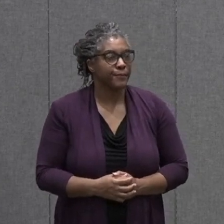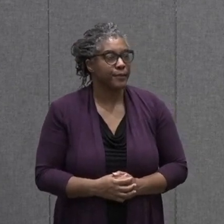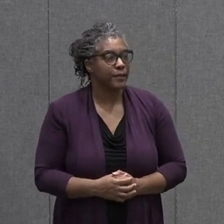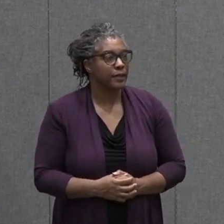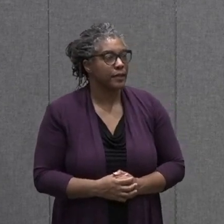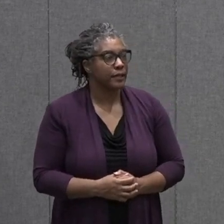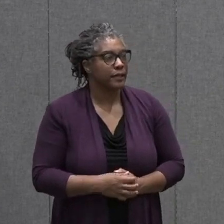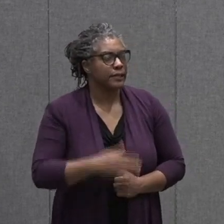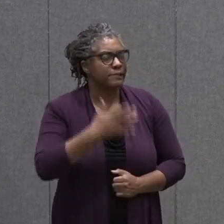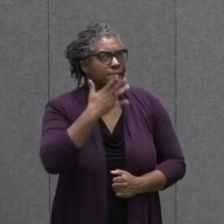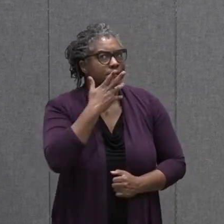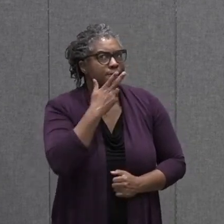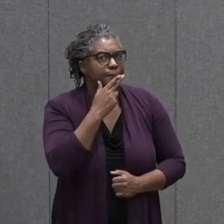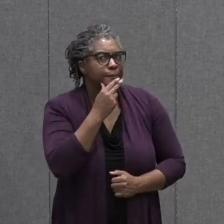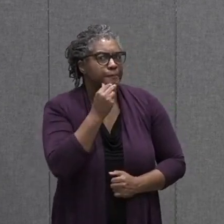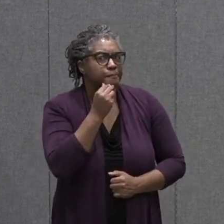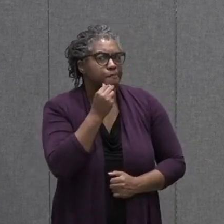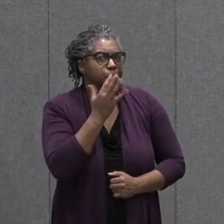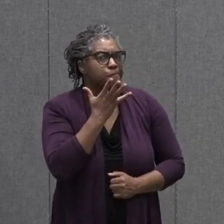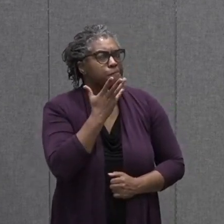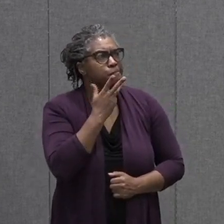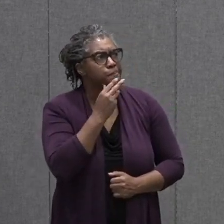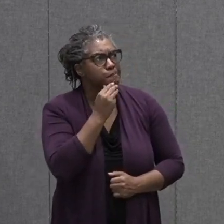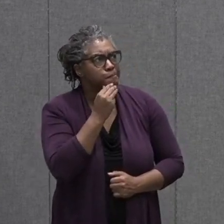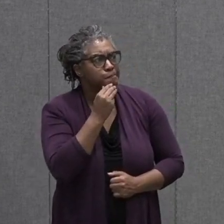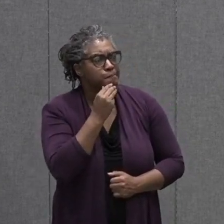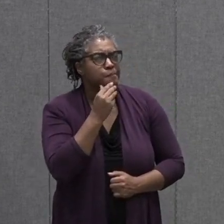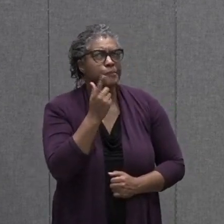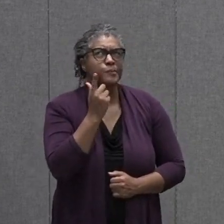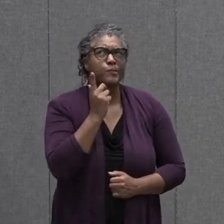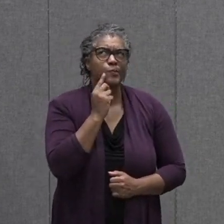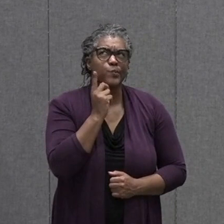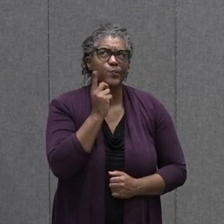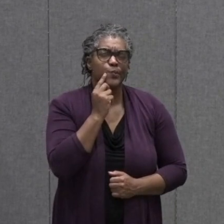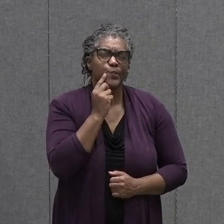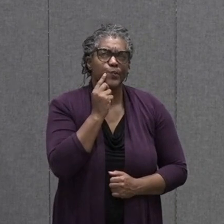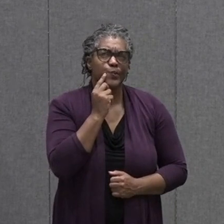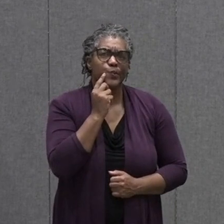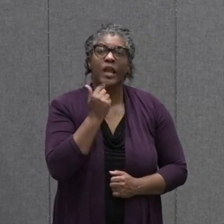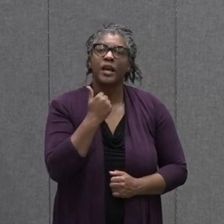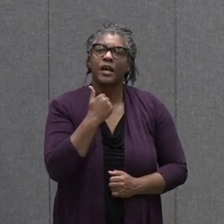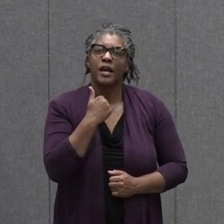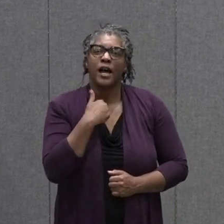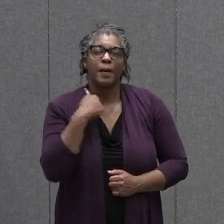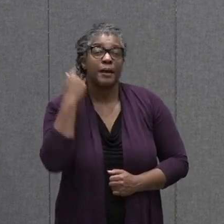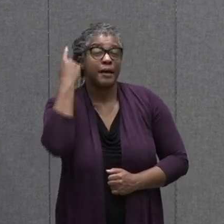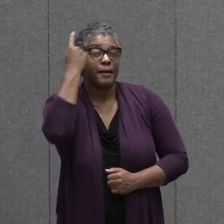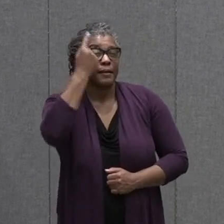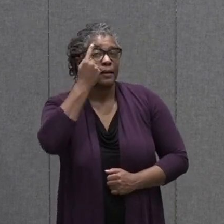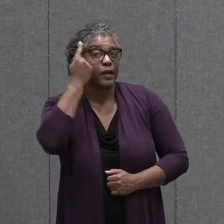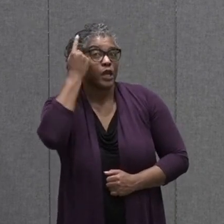Hmm. I'm thinking about a word. Huh!